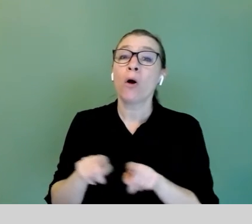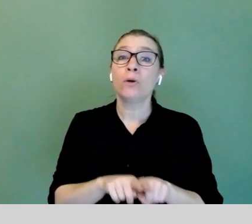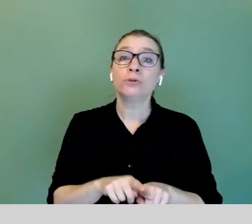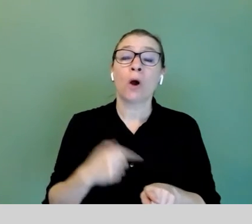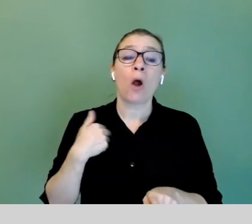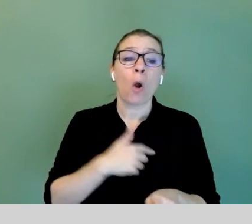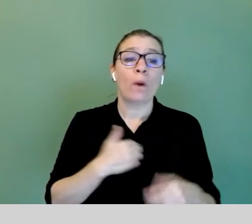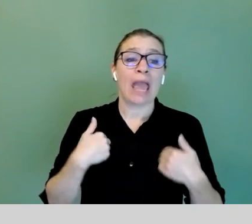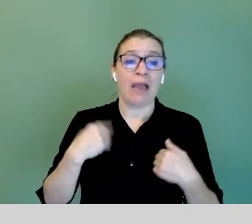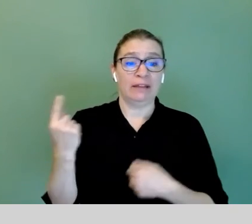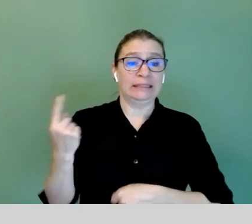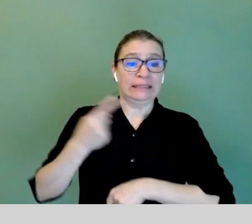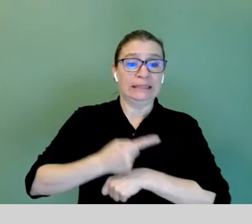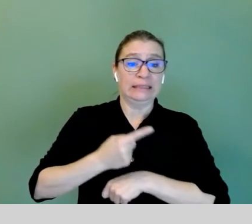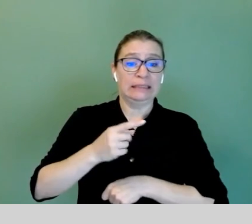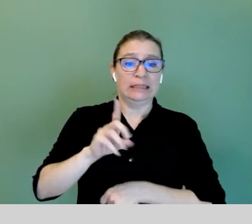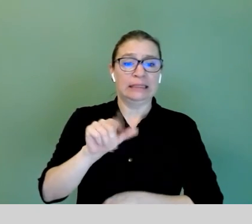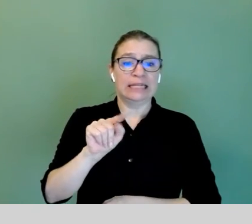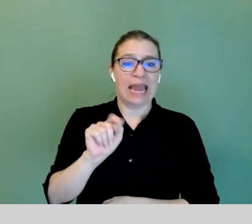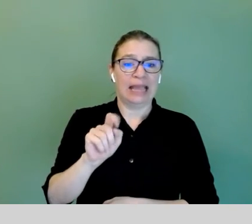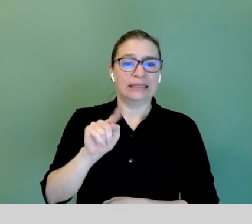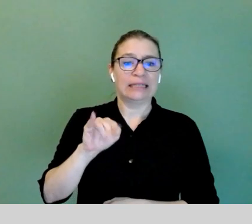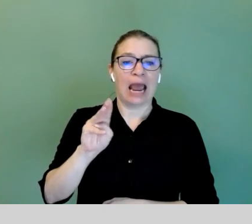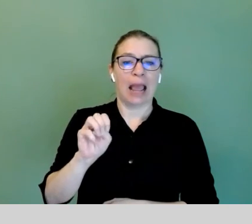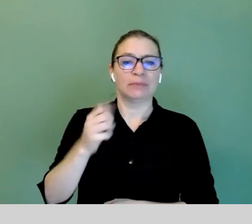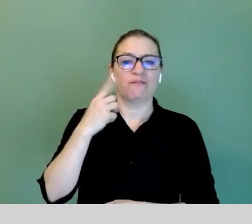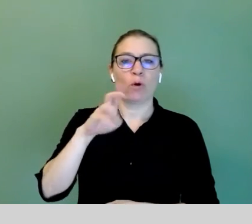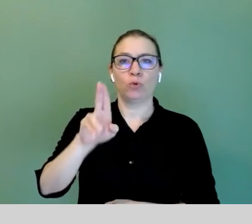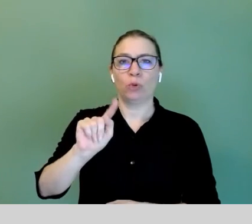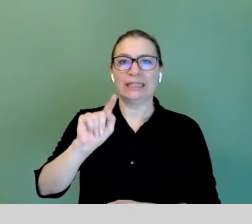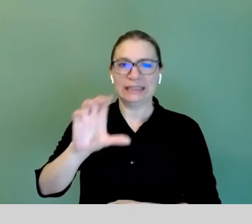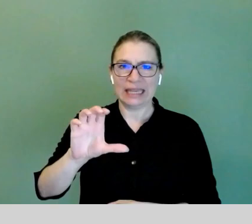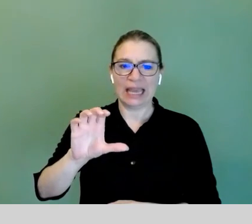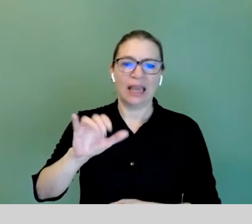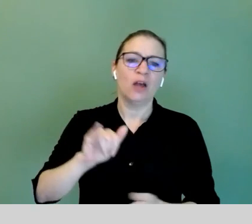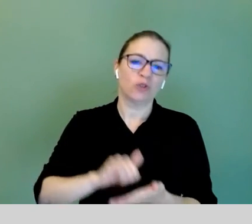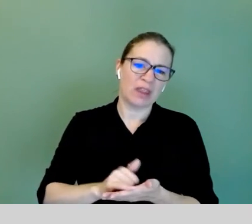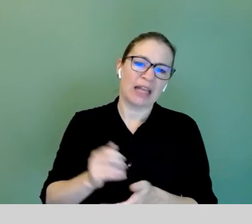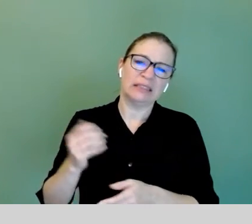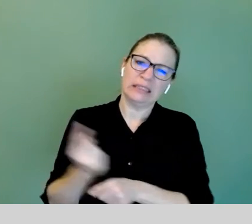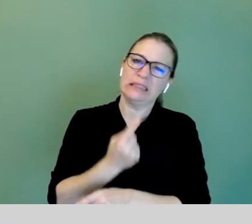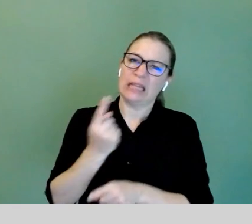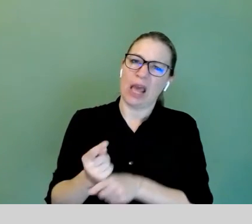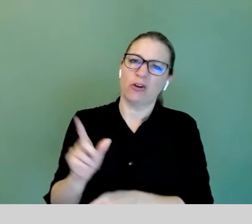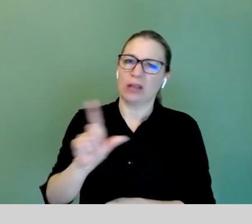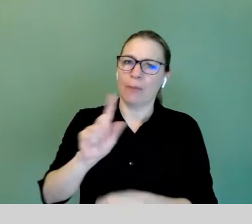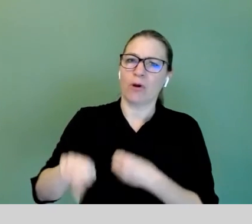Also, we have datetime.timezone.utc. So for UTC, we have in the standard library,